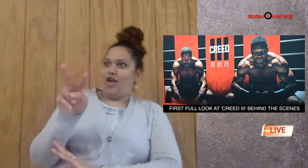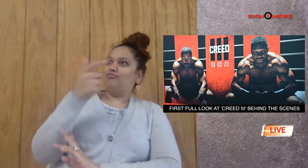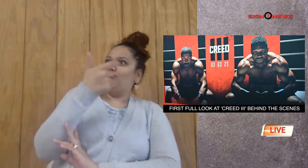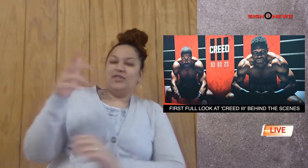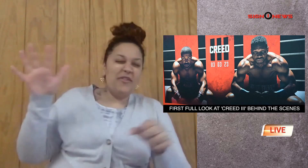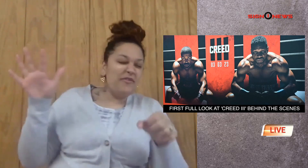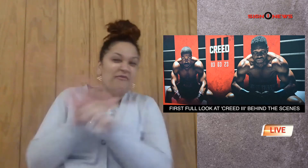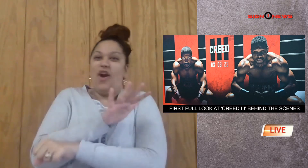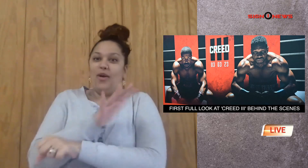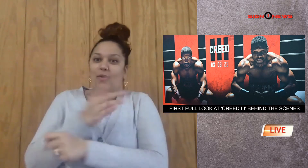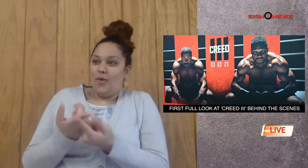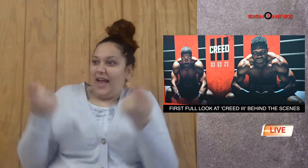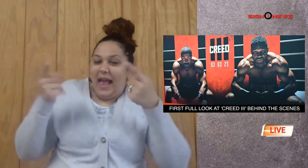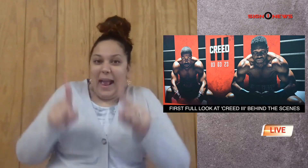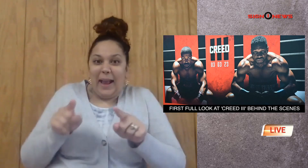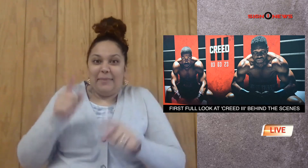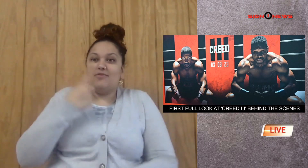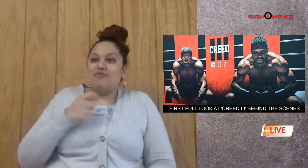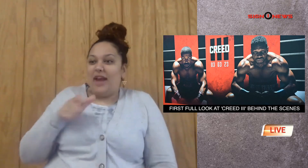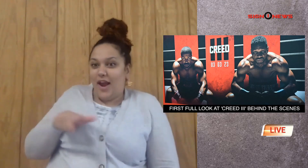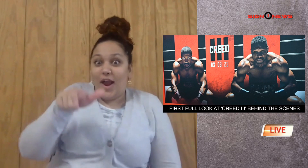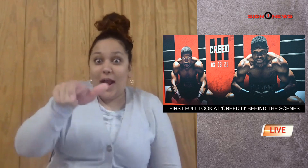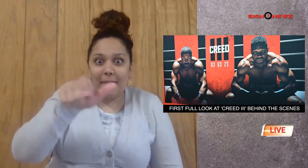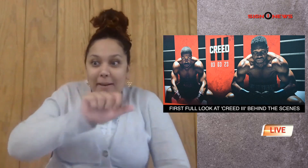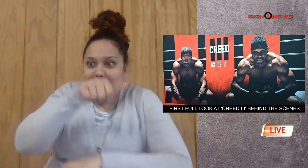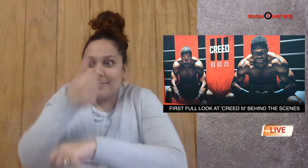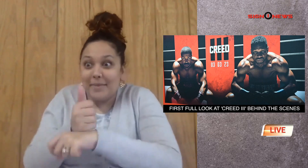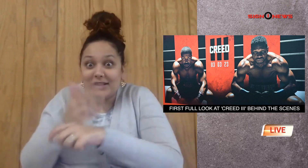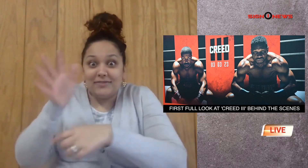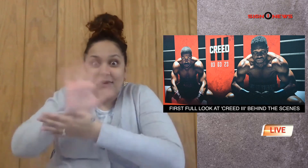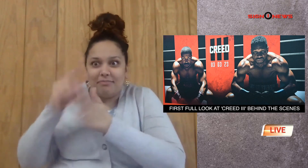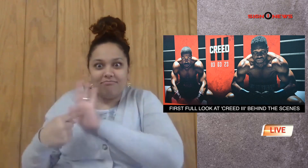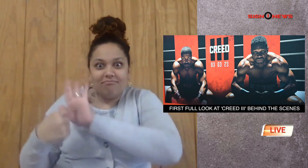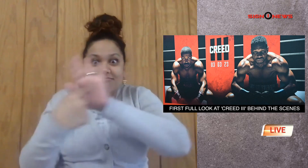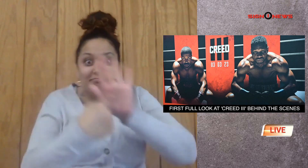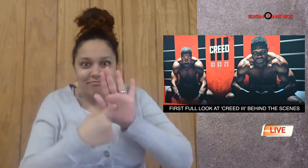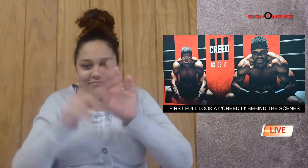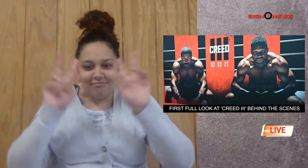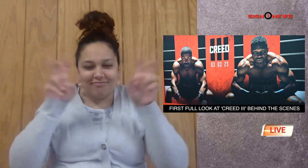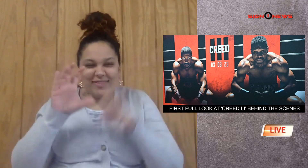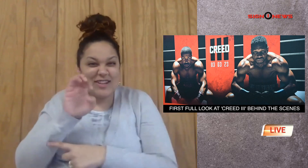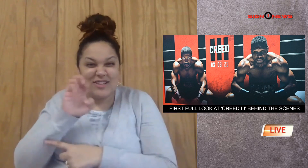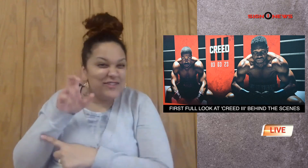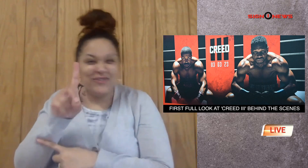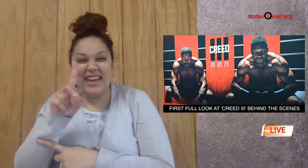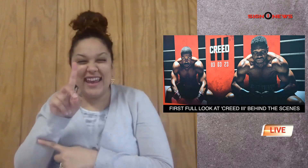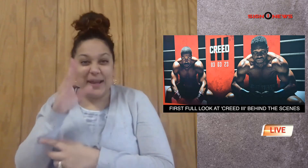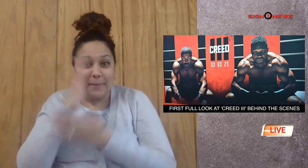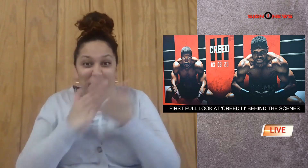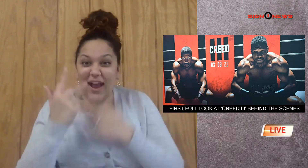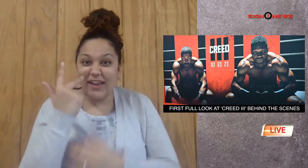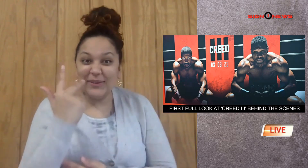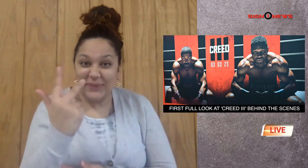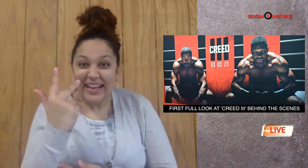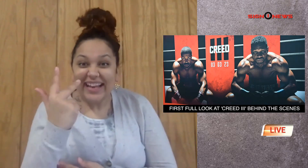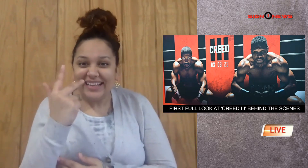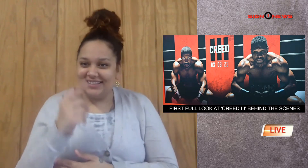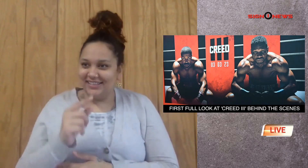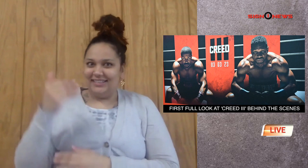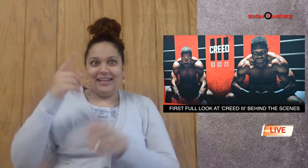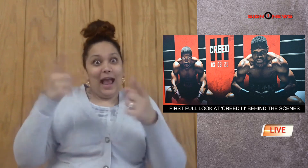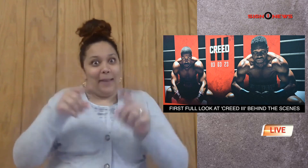we're about to give you the full look at what happened on the Creed III red carpet premiere